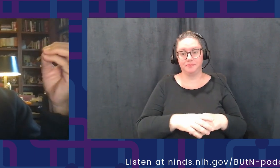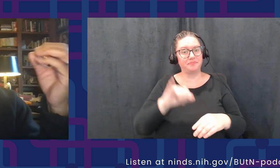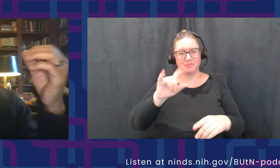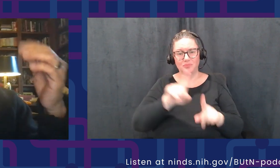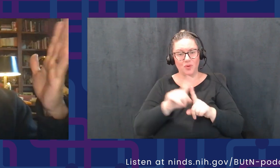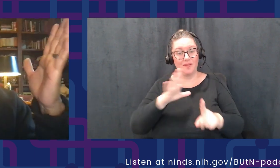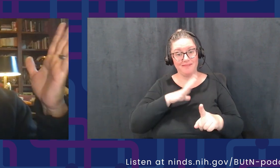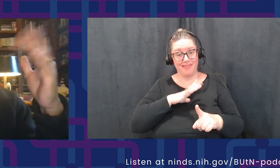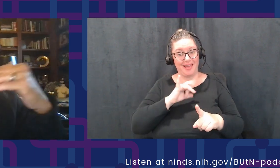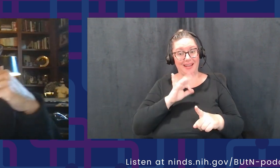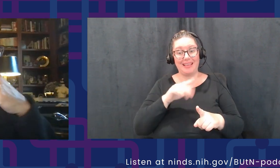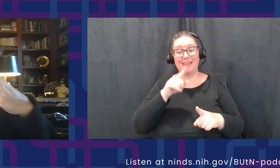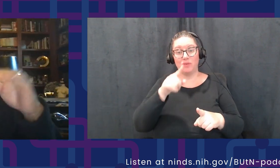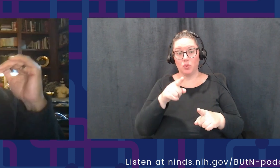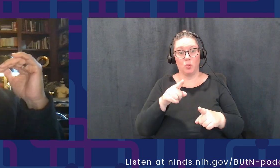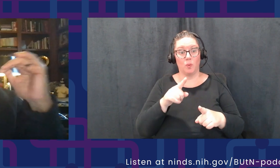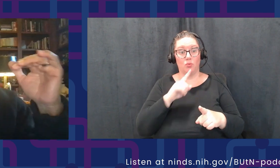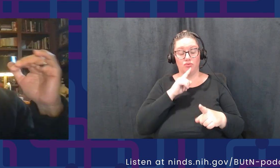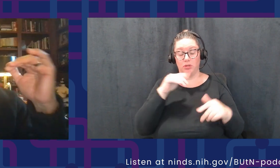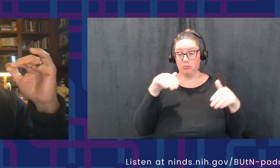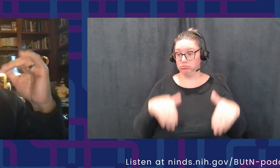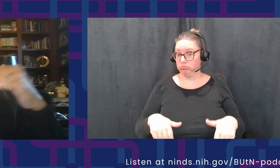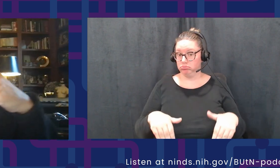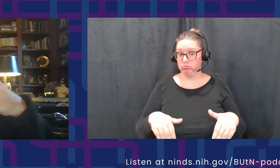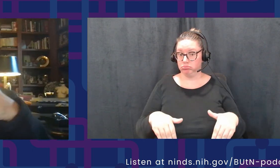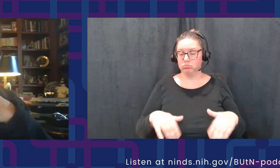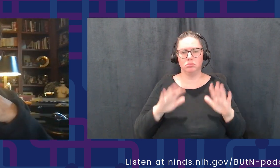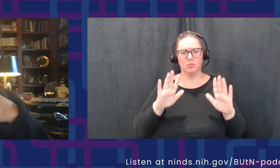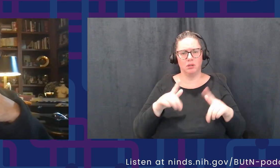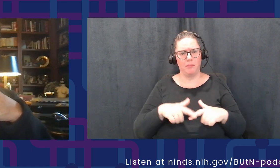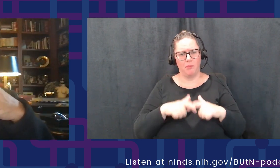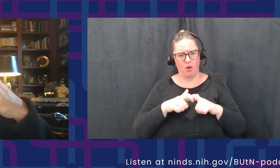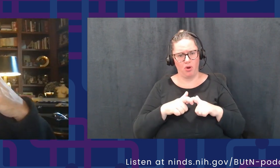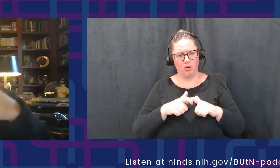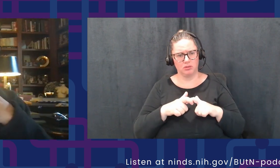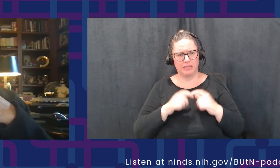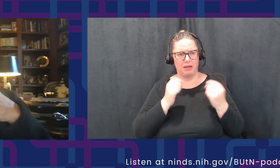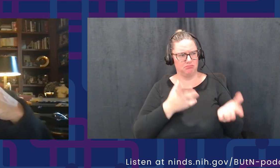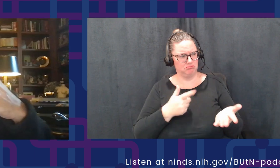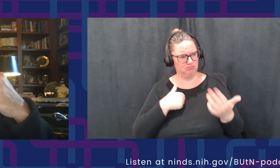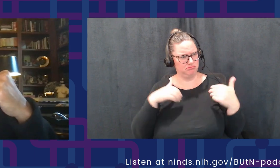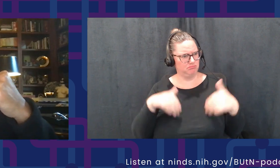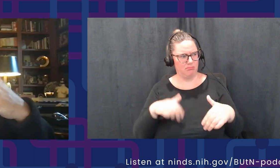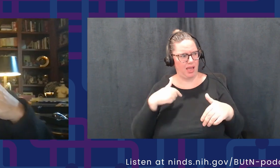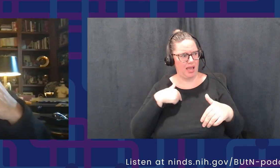It is also okay if you're completely stunned, to pause and say "I am stunned,